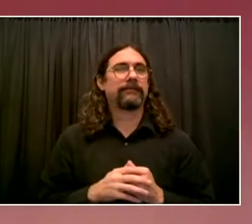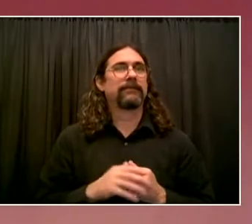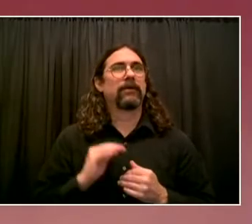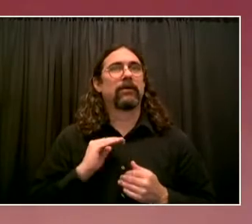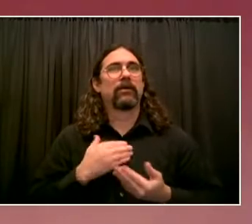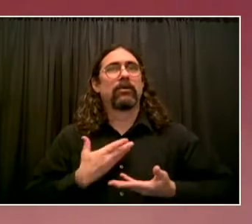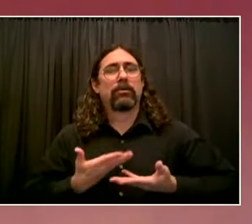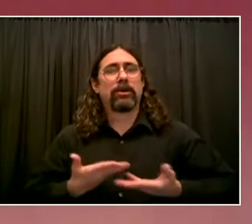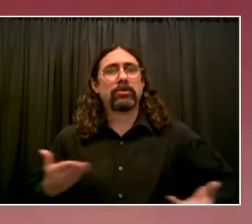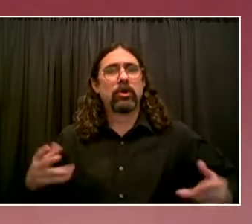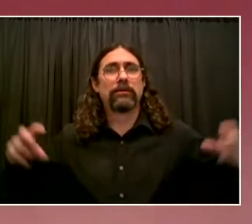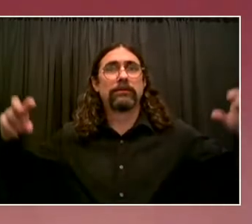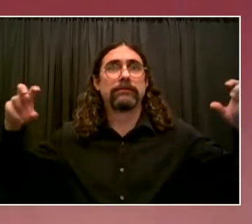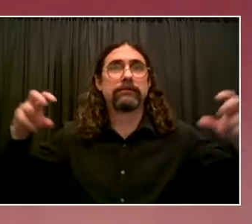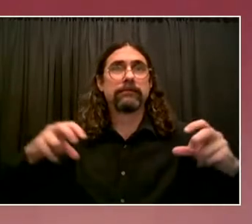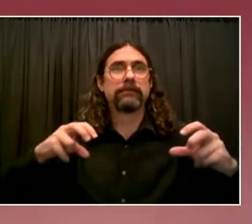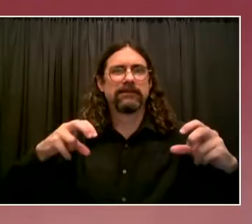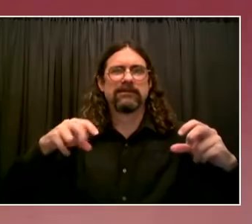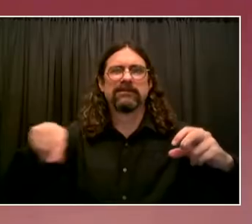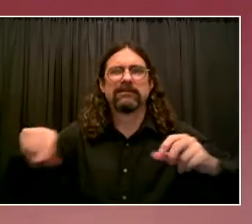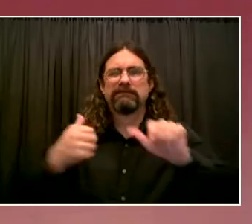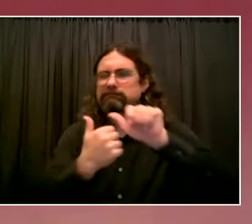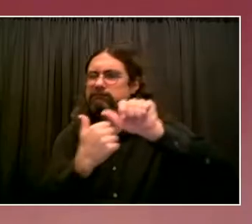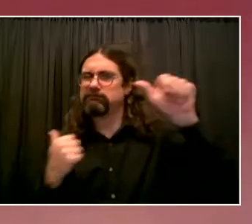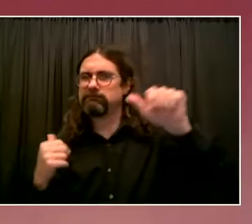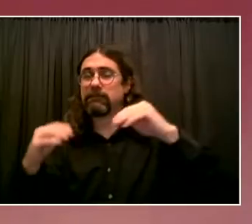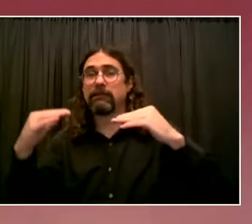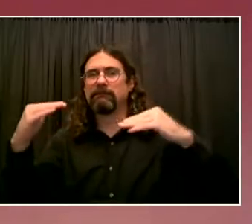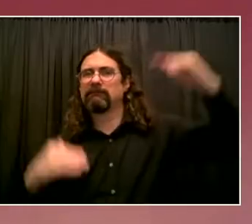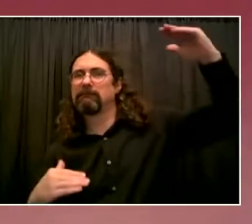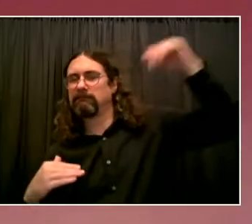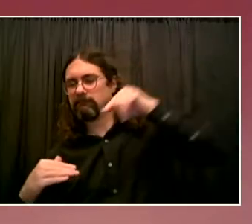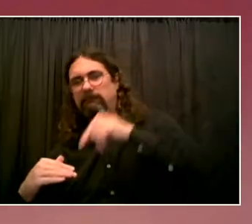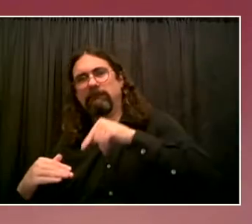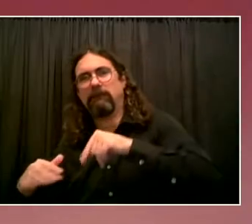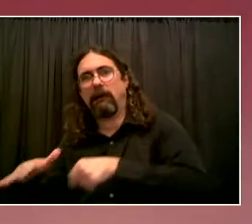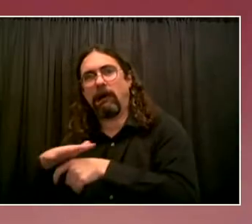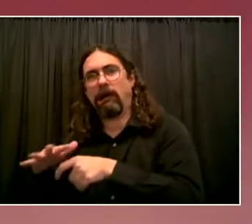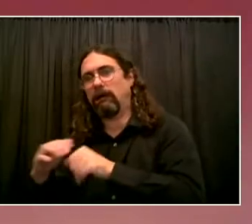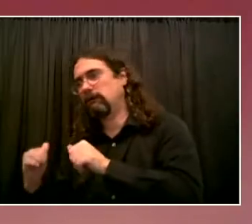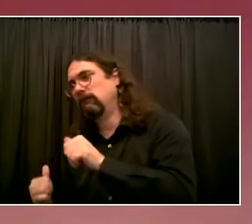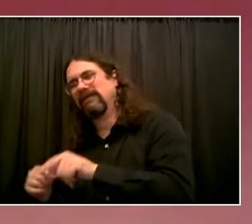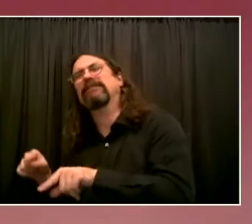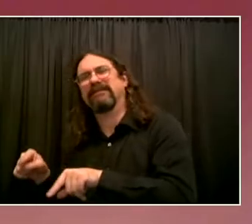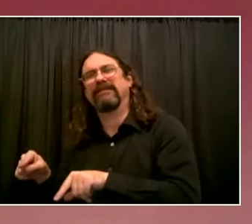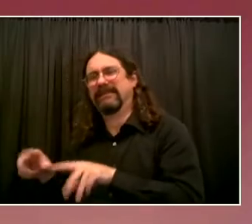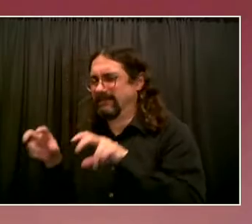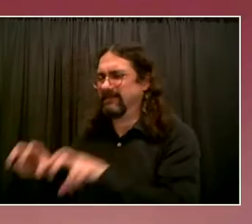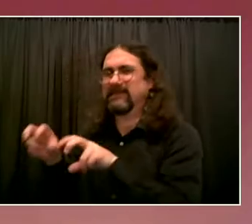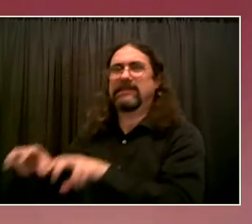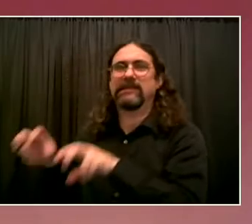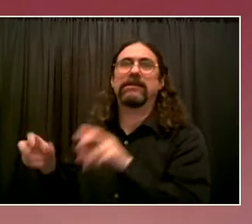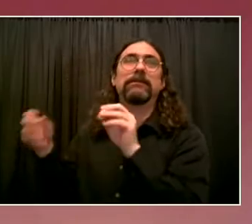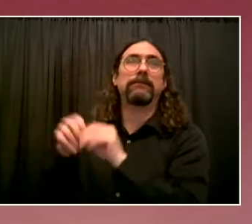REALLY GETTING OUR RESOURCES